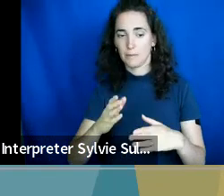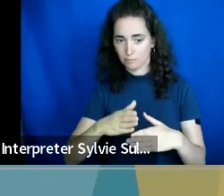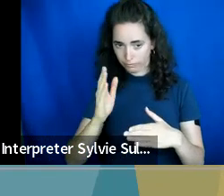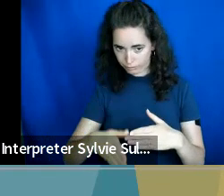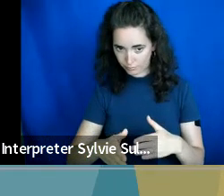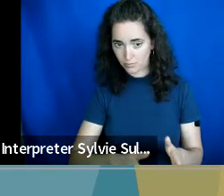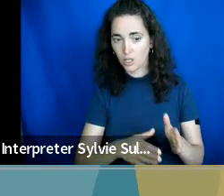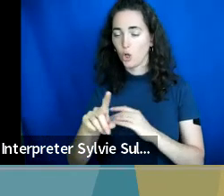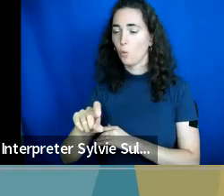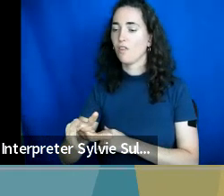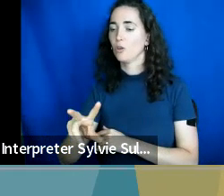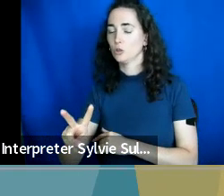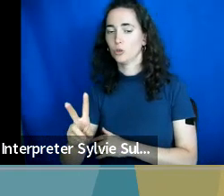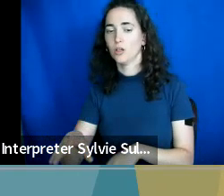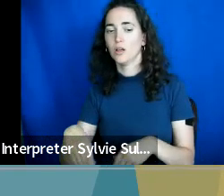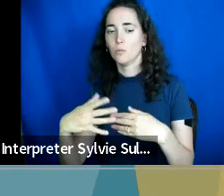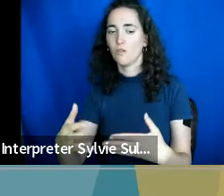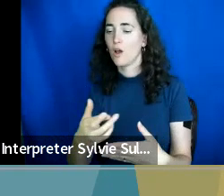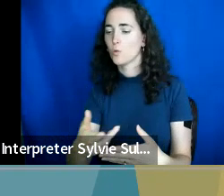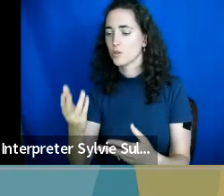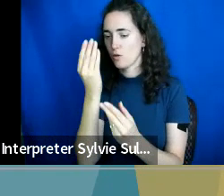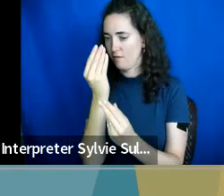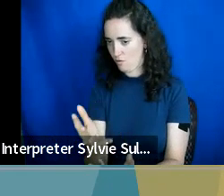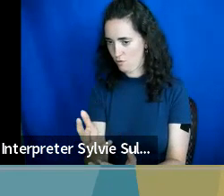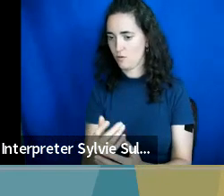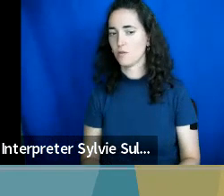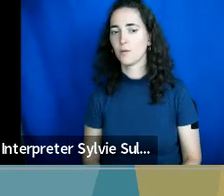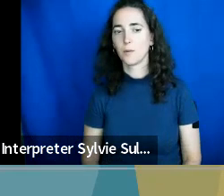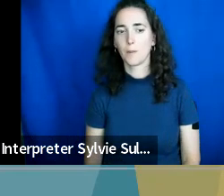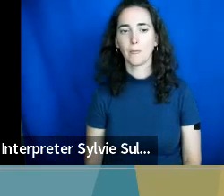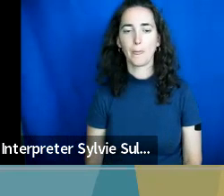completed a needs assessment, and a 132 were able to receive that resource.